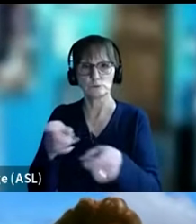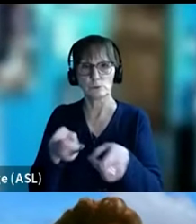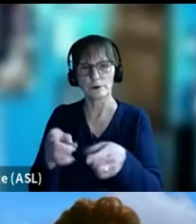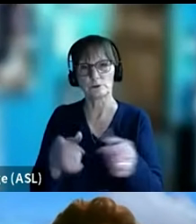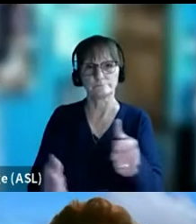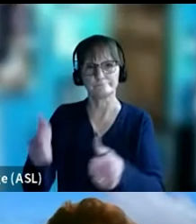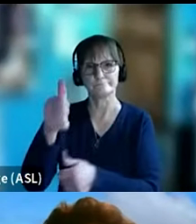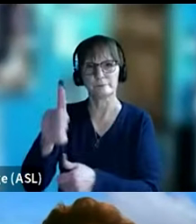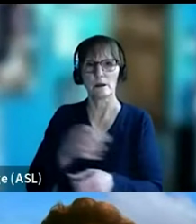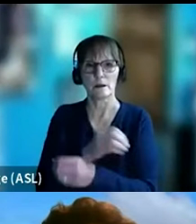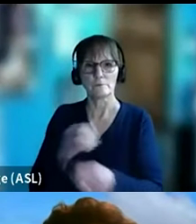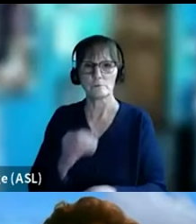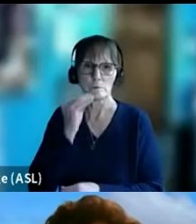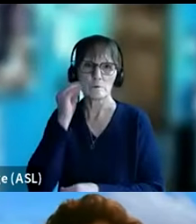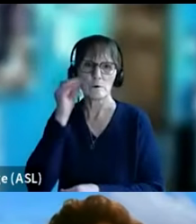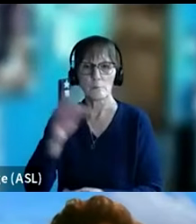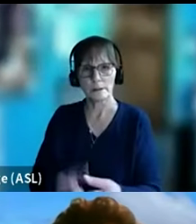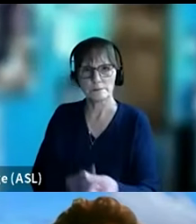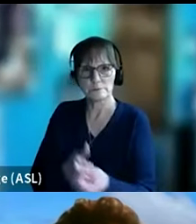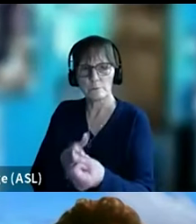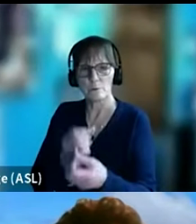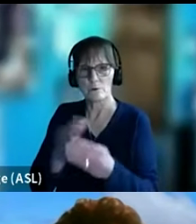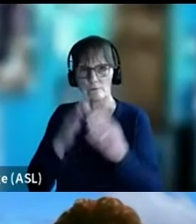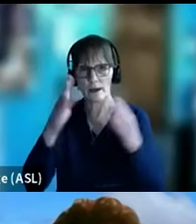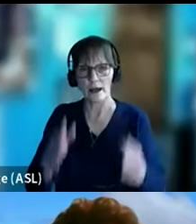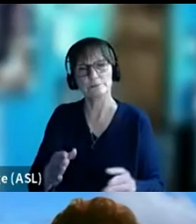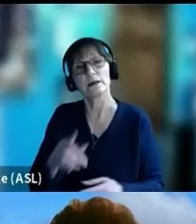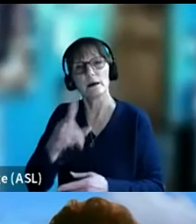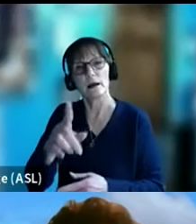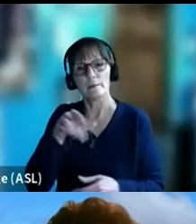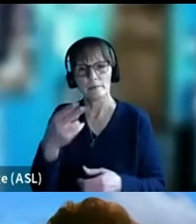of Homelessness and Supportive Housing. I've been there for two years.